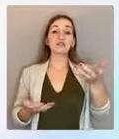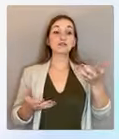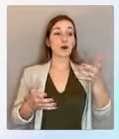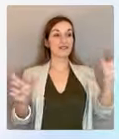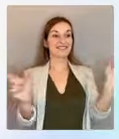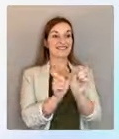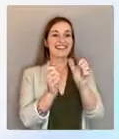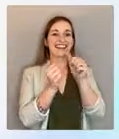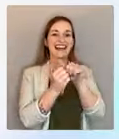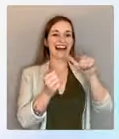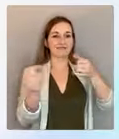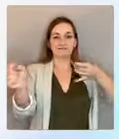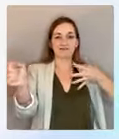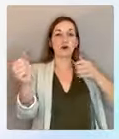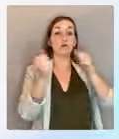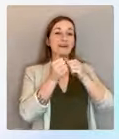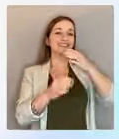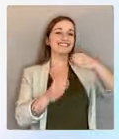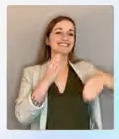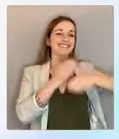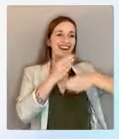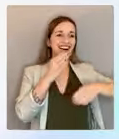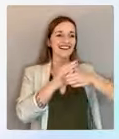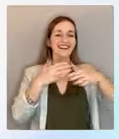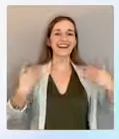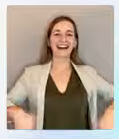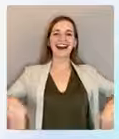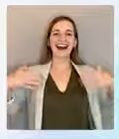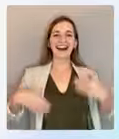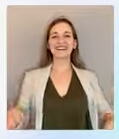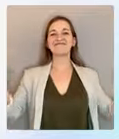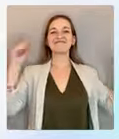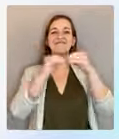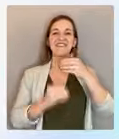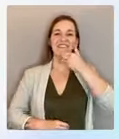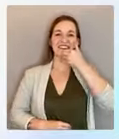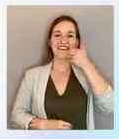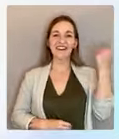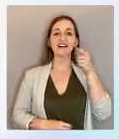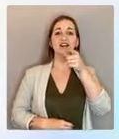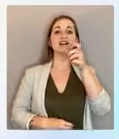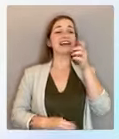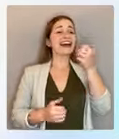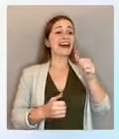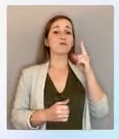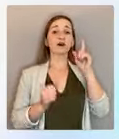we essentially get twice the surface area. We get a game that is easy to learn, anyone can look at someone playing bow and arrow soccer,